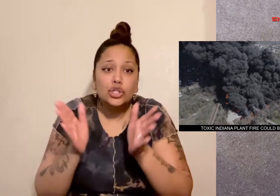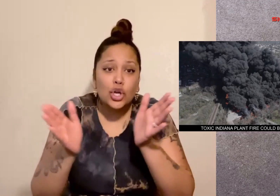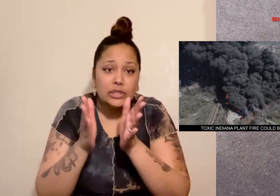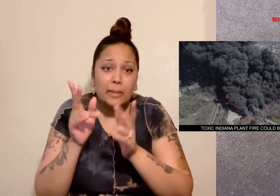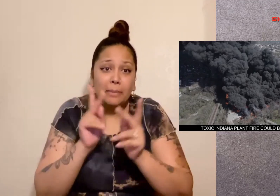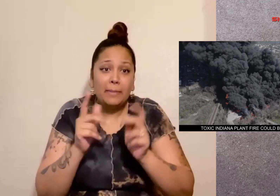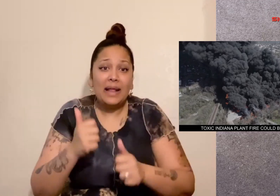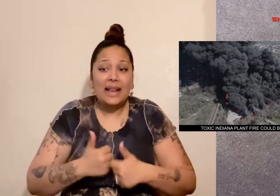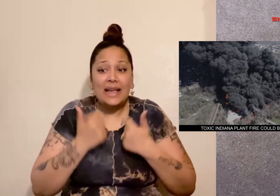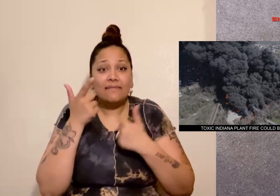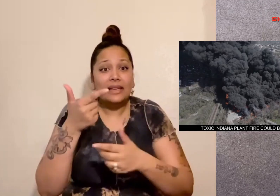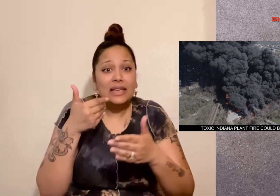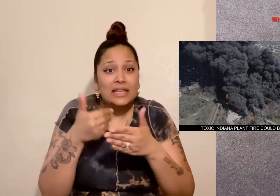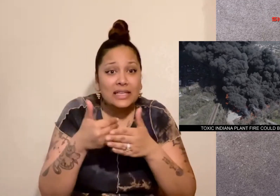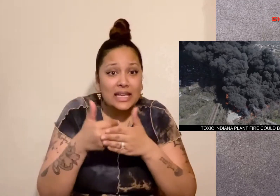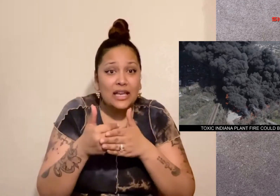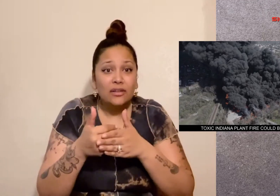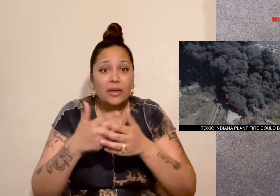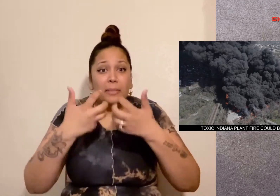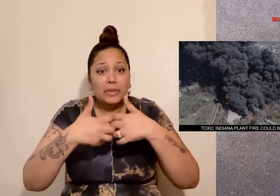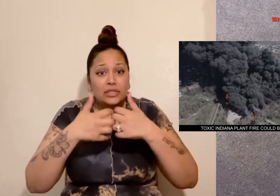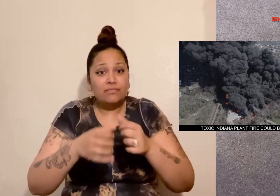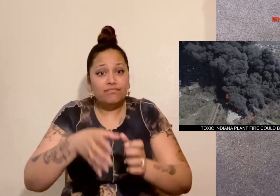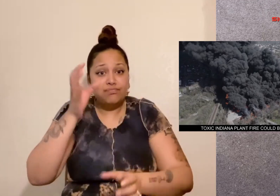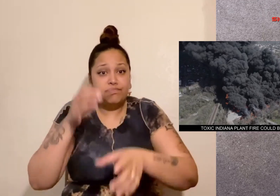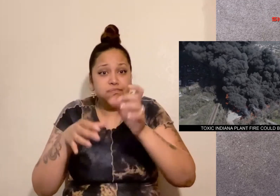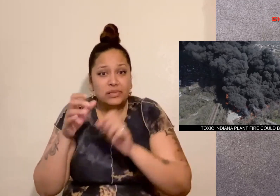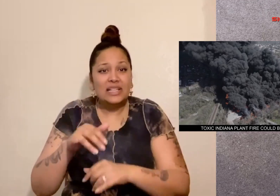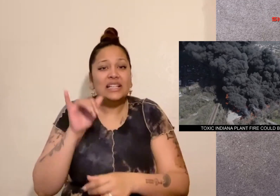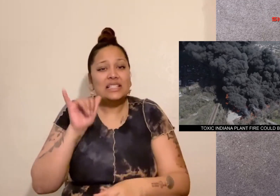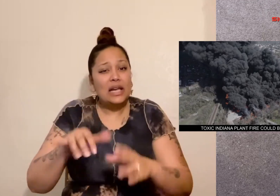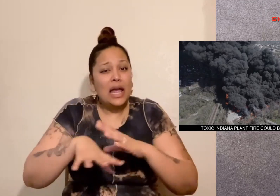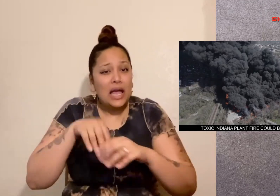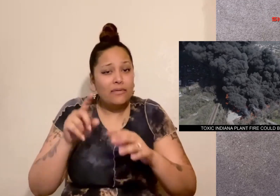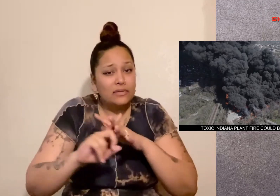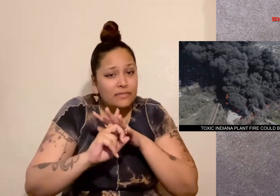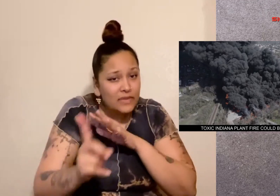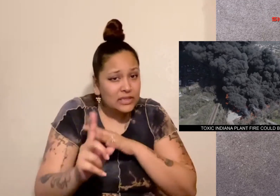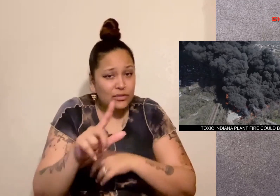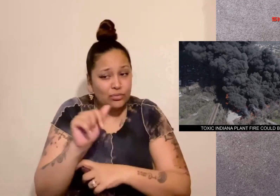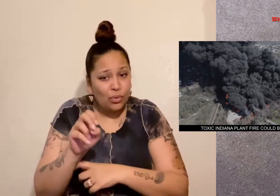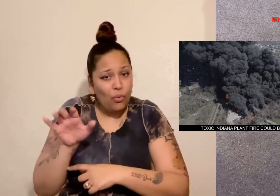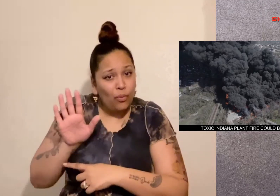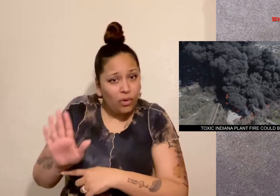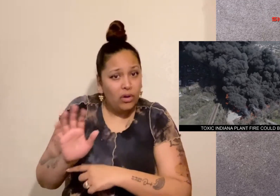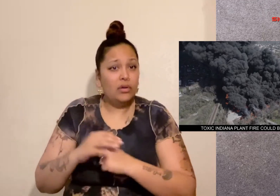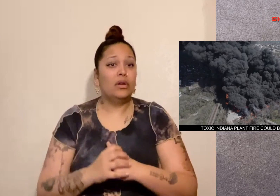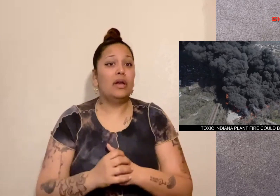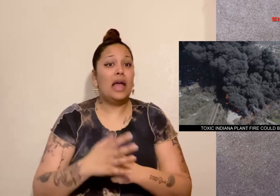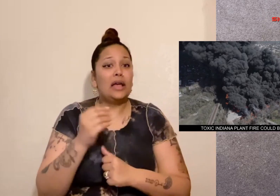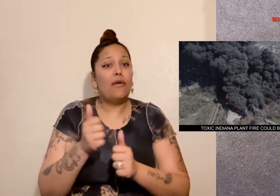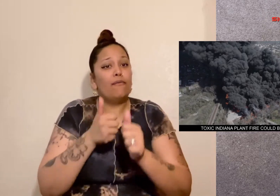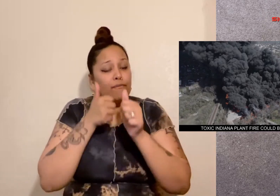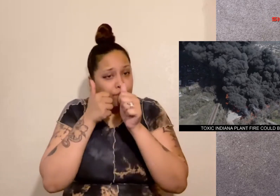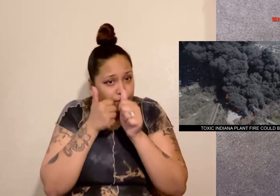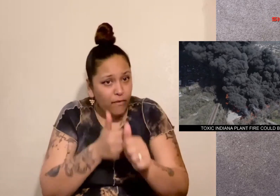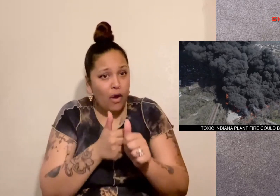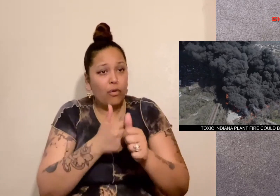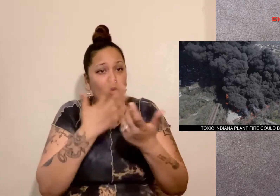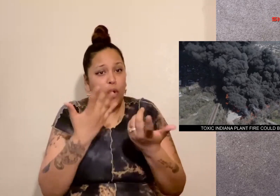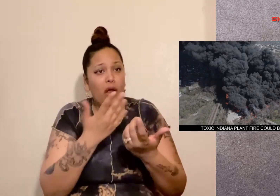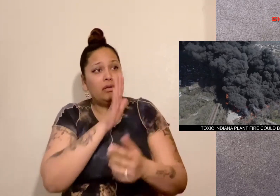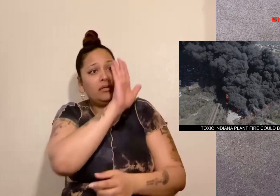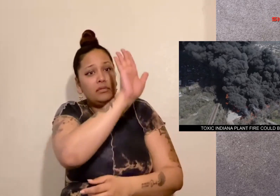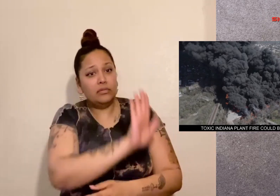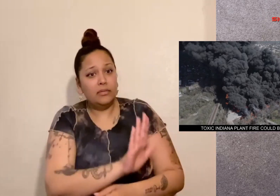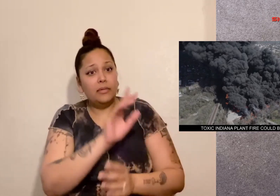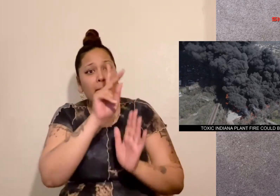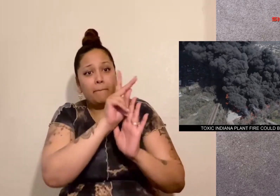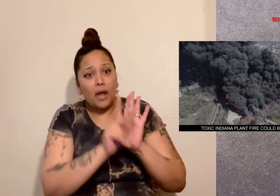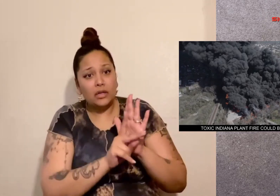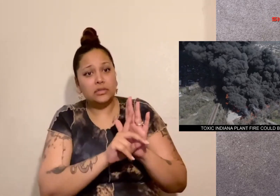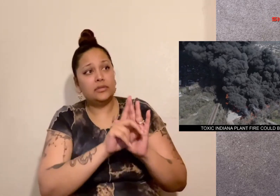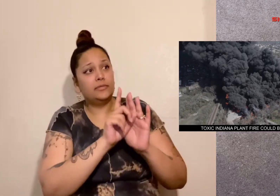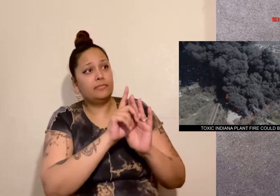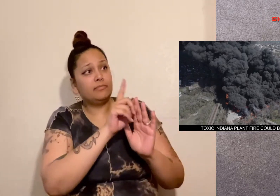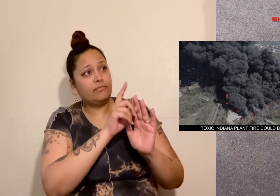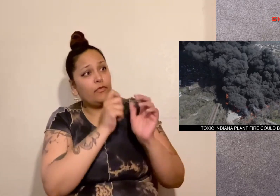living near the plant to just stay out of the evacuation zone and follow all official